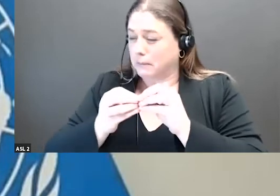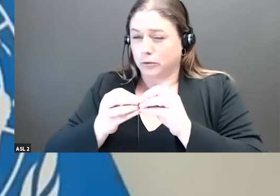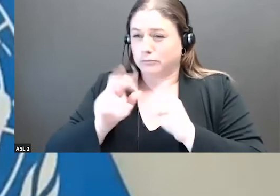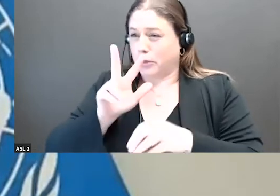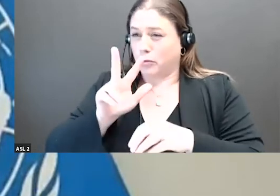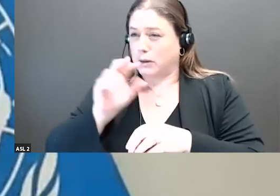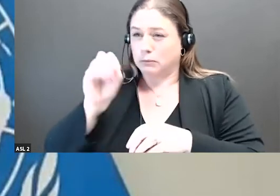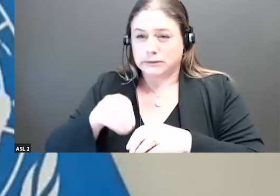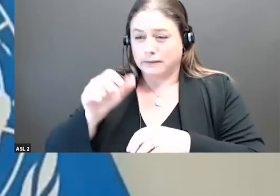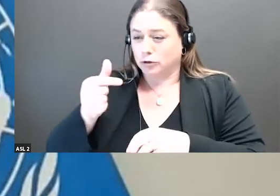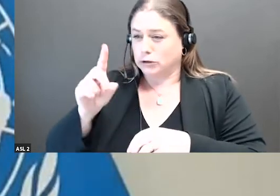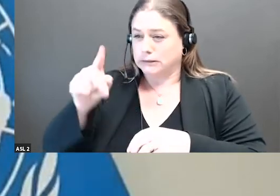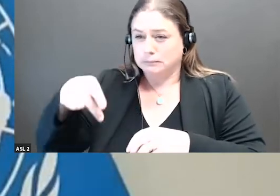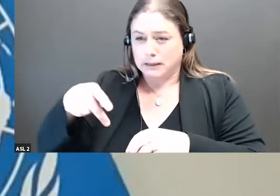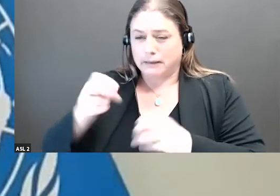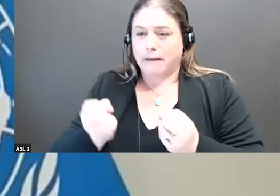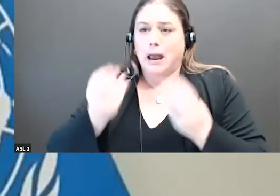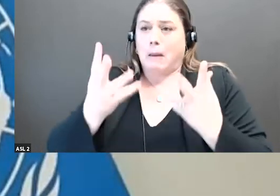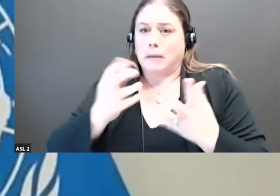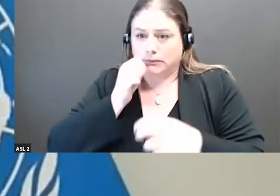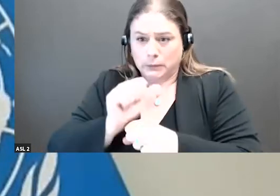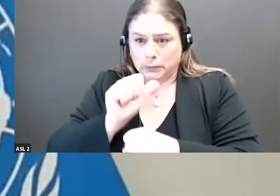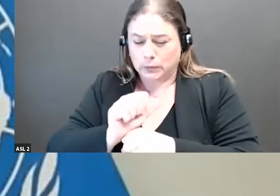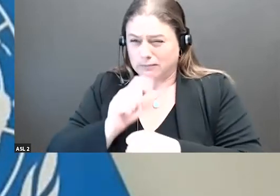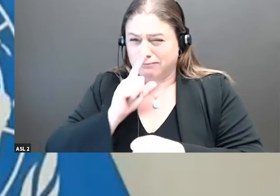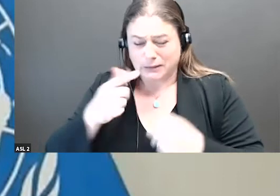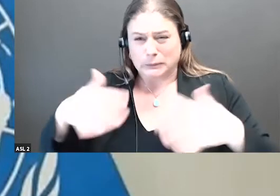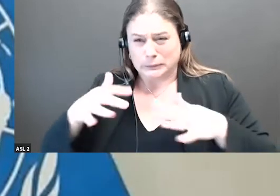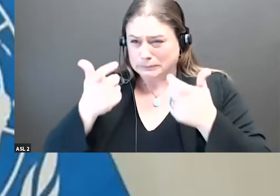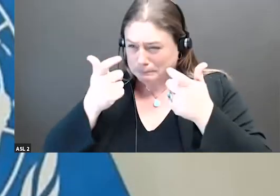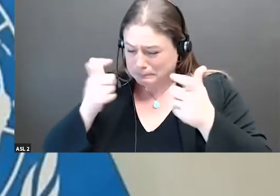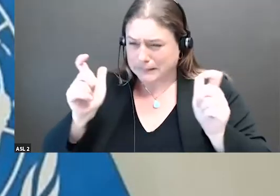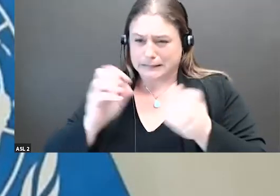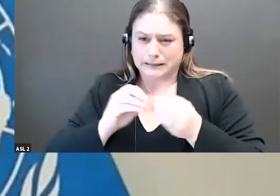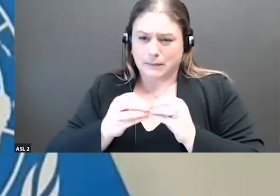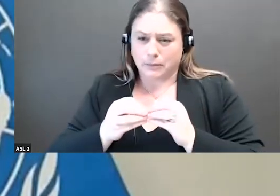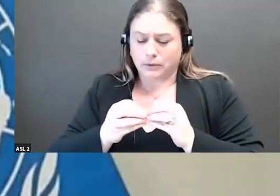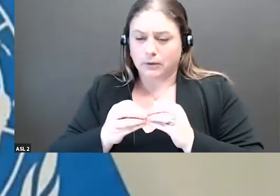GDP. Again, a huge number. So there's an also enormous economic opportunity that's here.